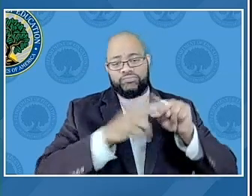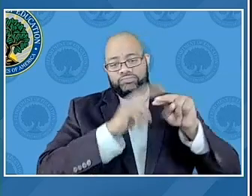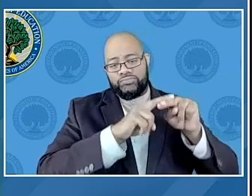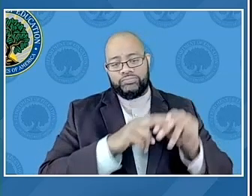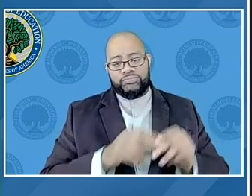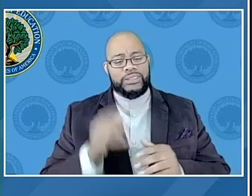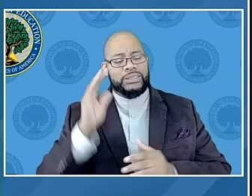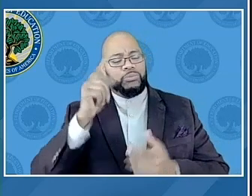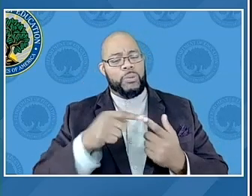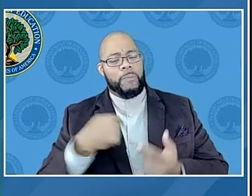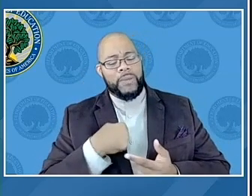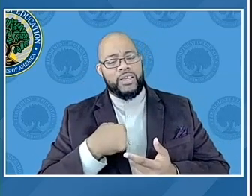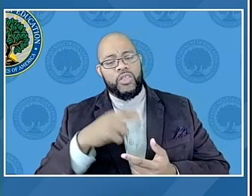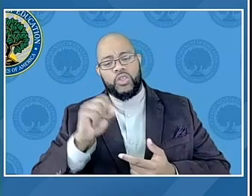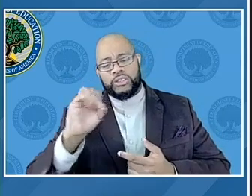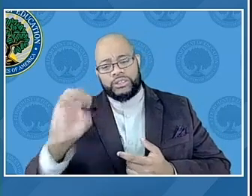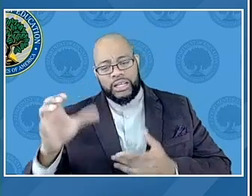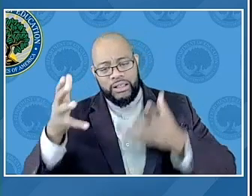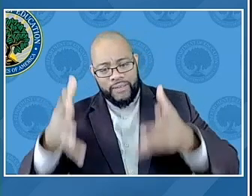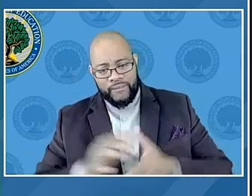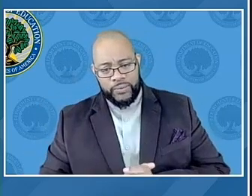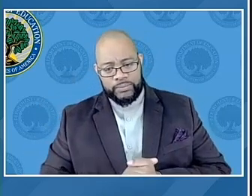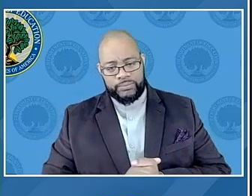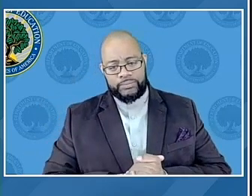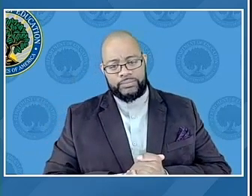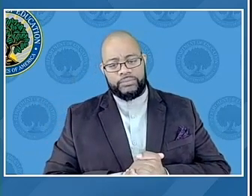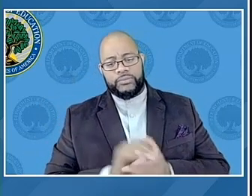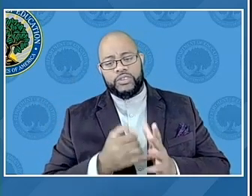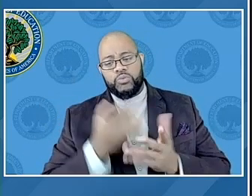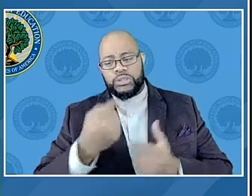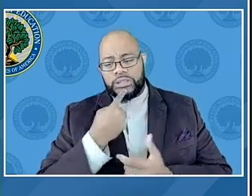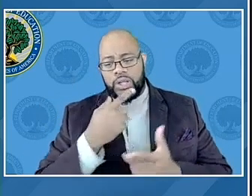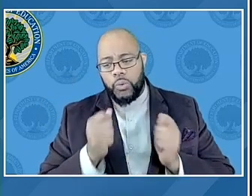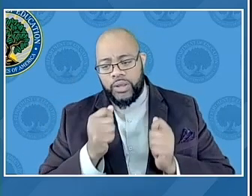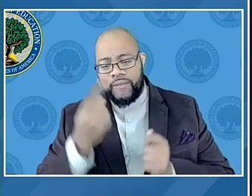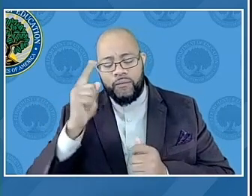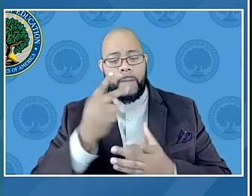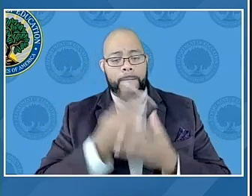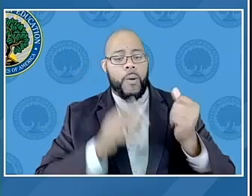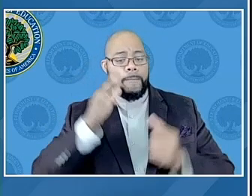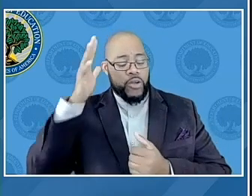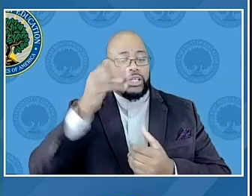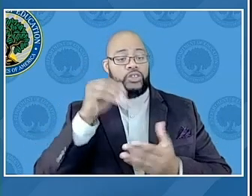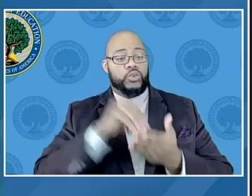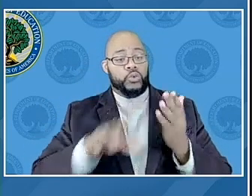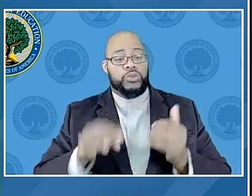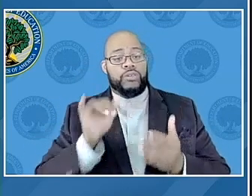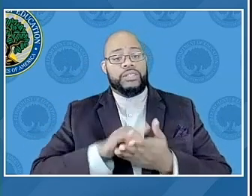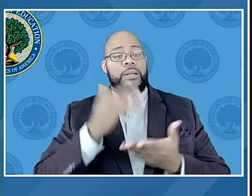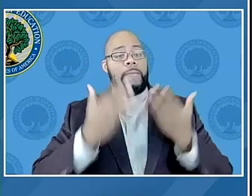30 seconds remaining. Just want to say quickly, for both parents and students, this might be a good option,